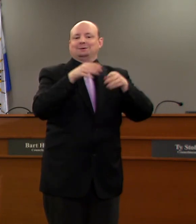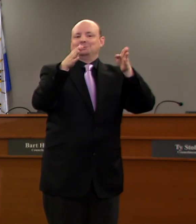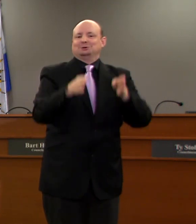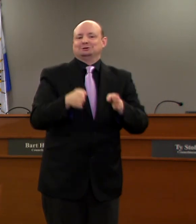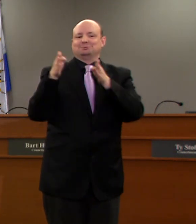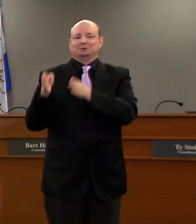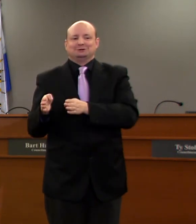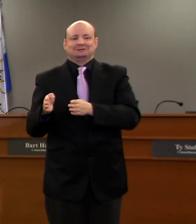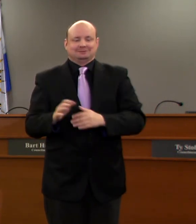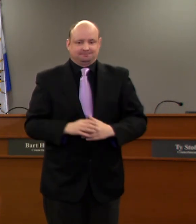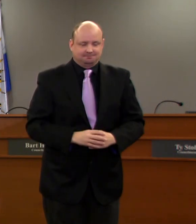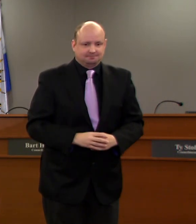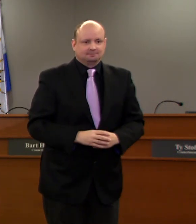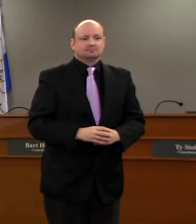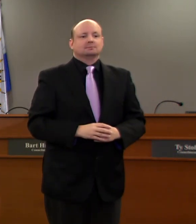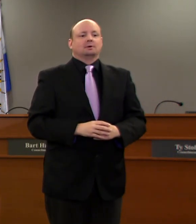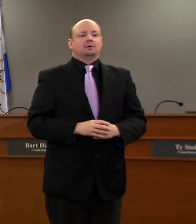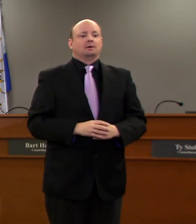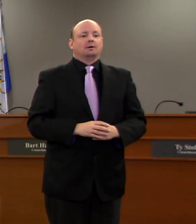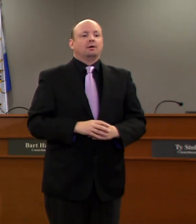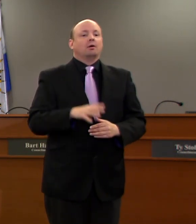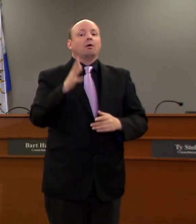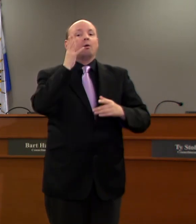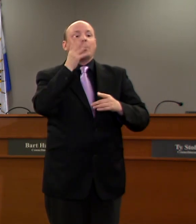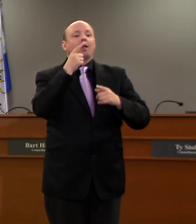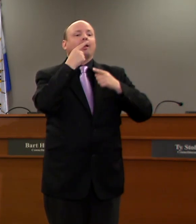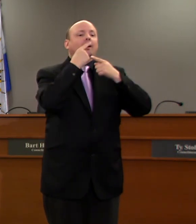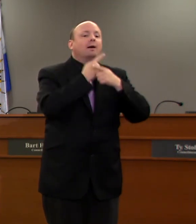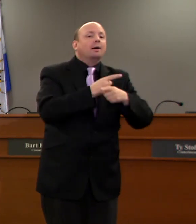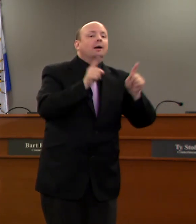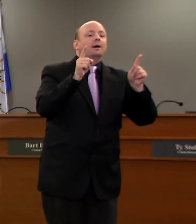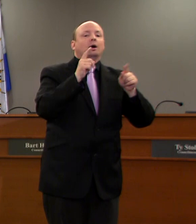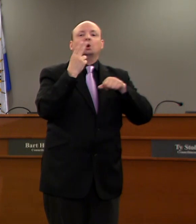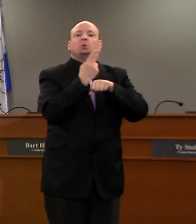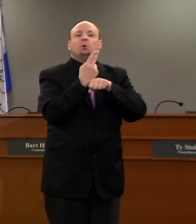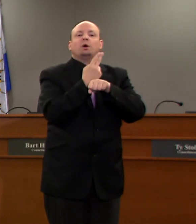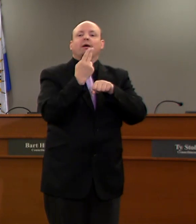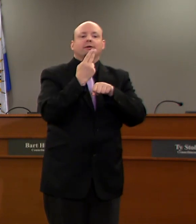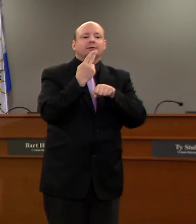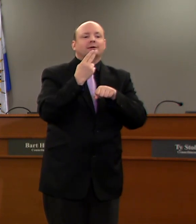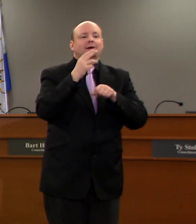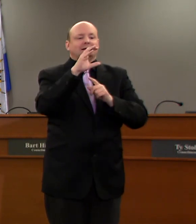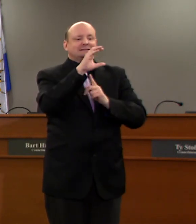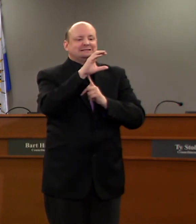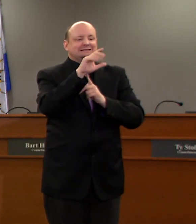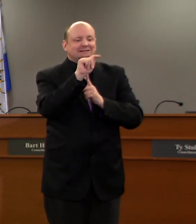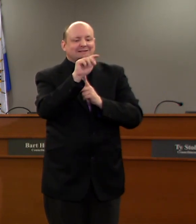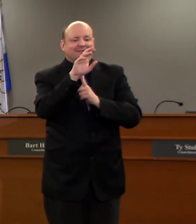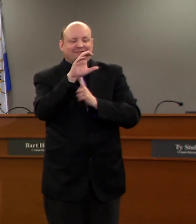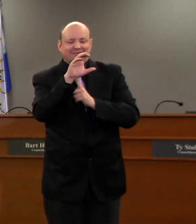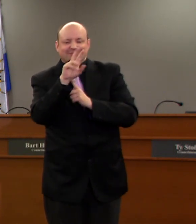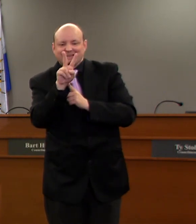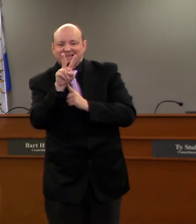actually on our regular channels, our CVTV, our live book, our Facebook live. But everyone will be